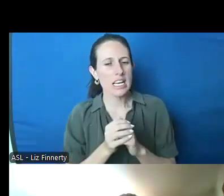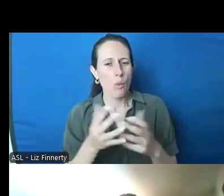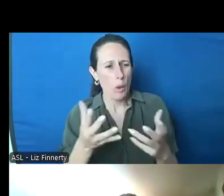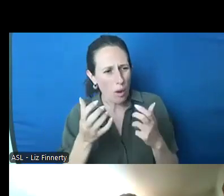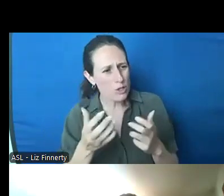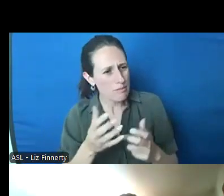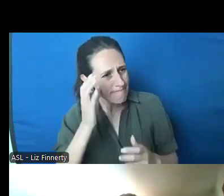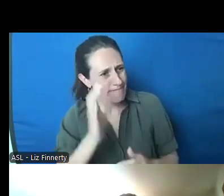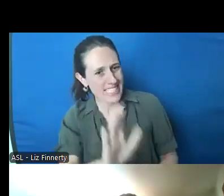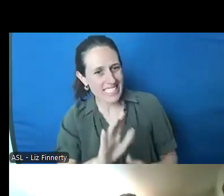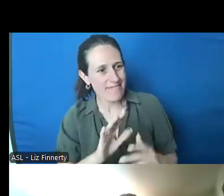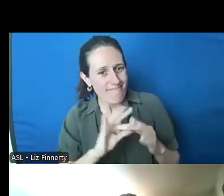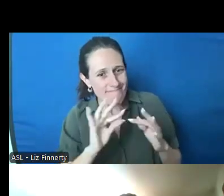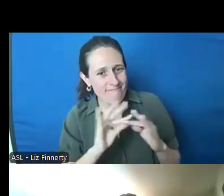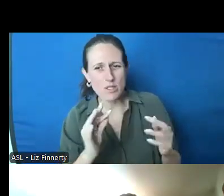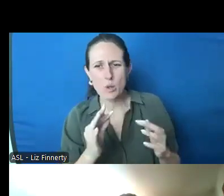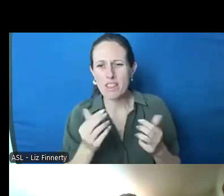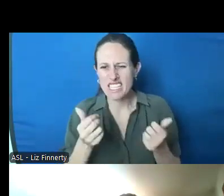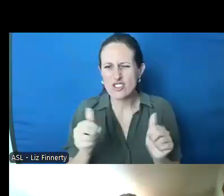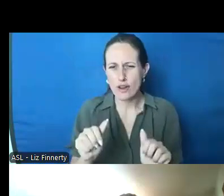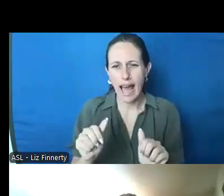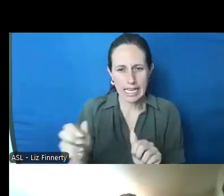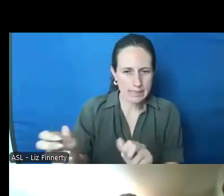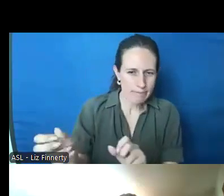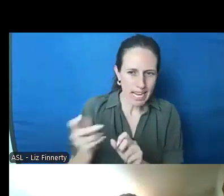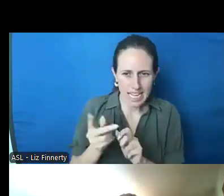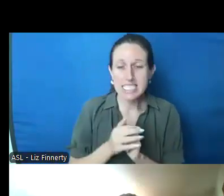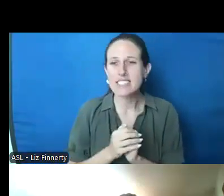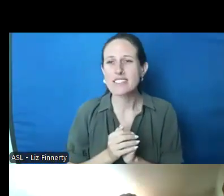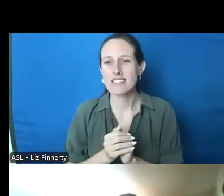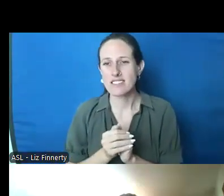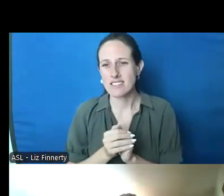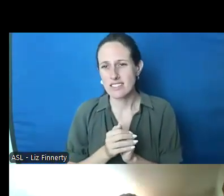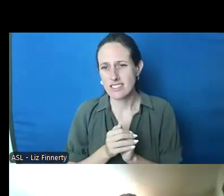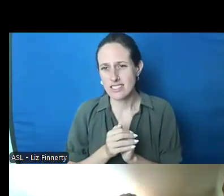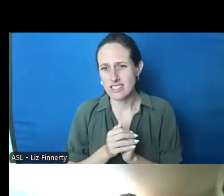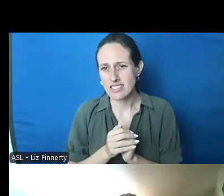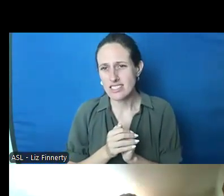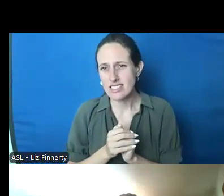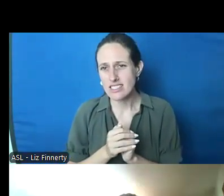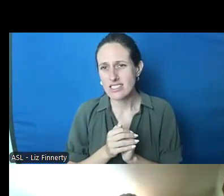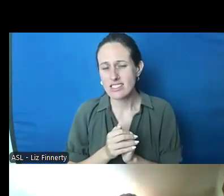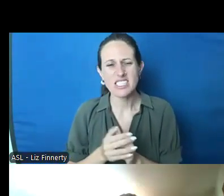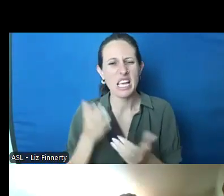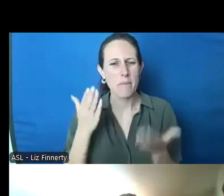want to lose his thought, though, so let's try to get him back. In the meantime, I thought I might jump into the next